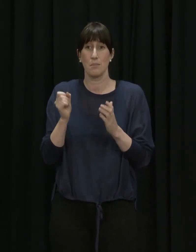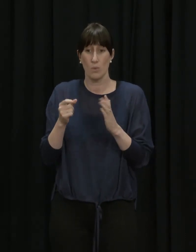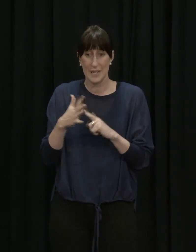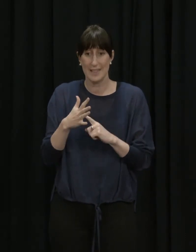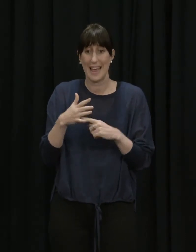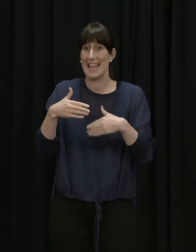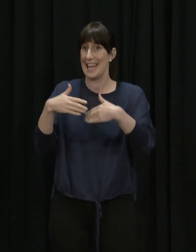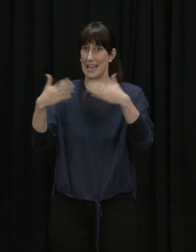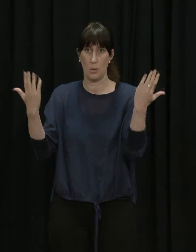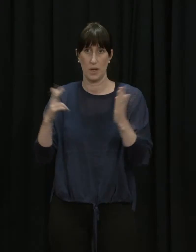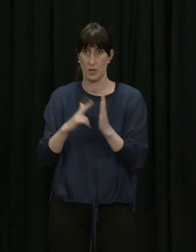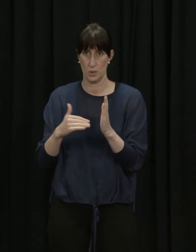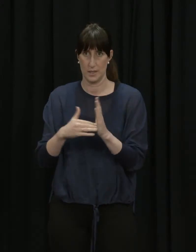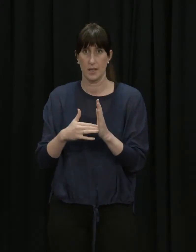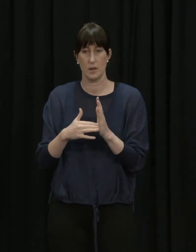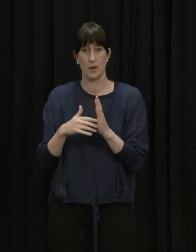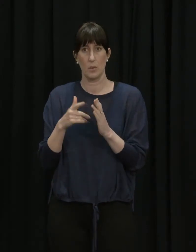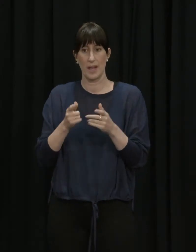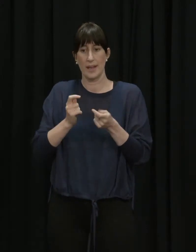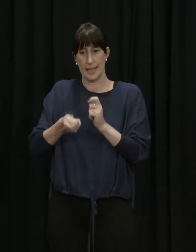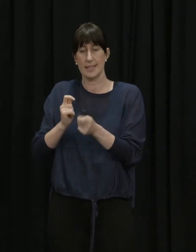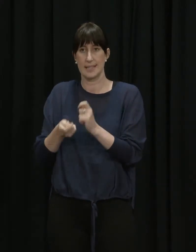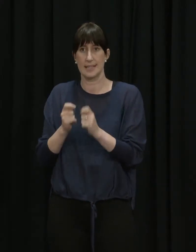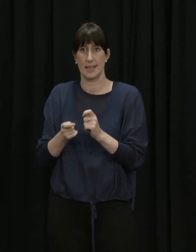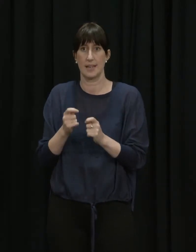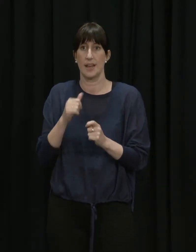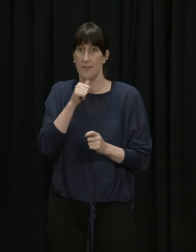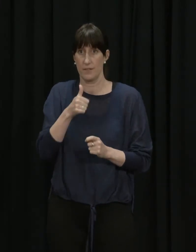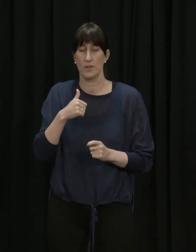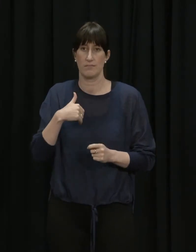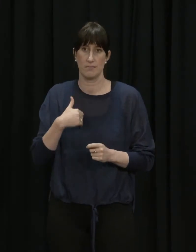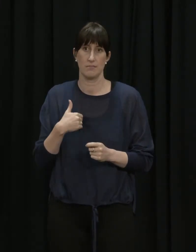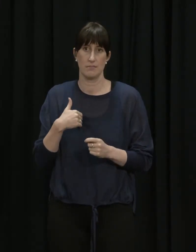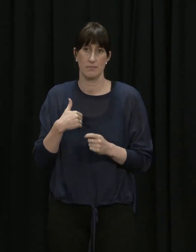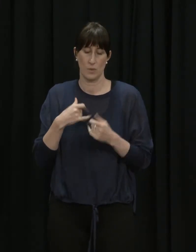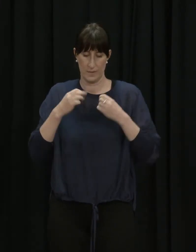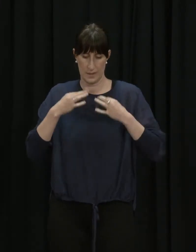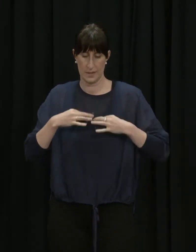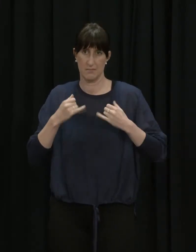Thank you to anyone who has come forward and been tested. Where ever you are in the